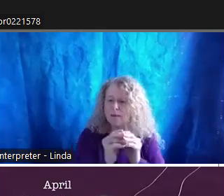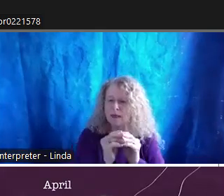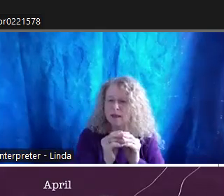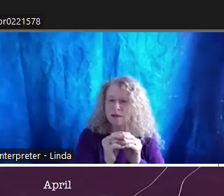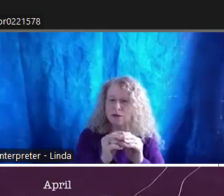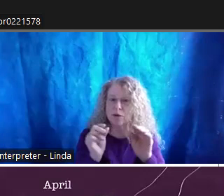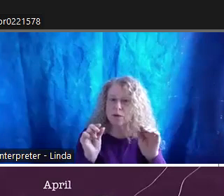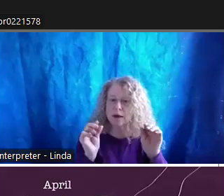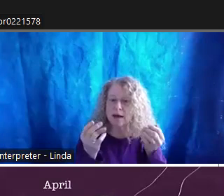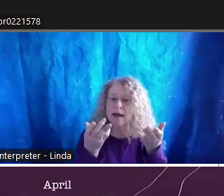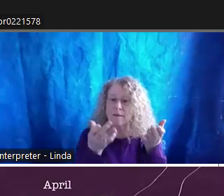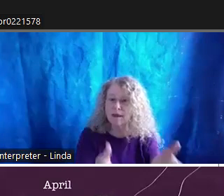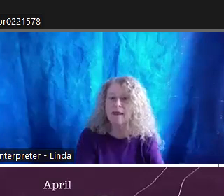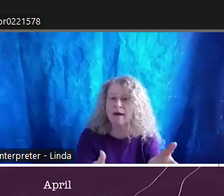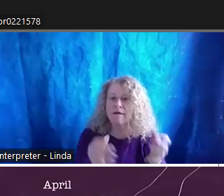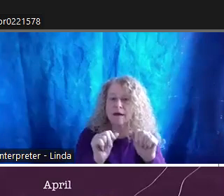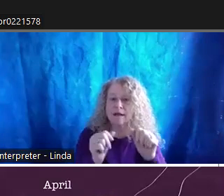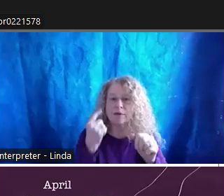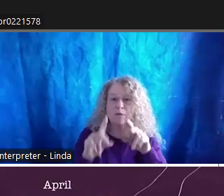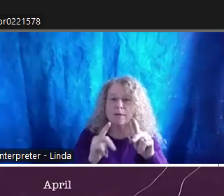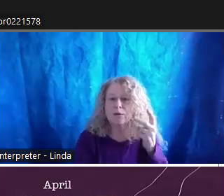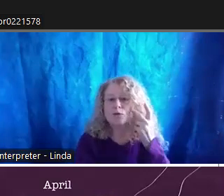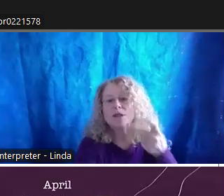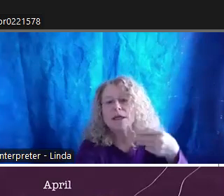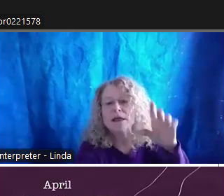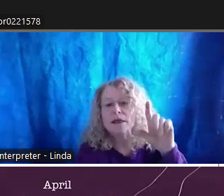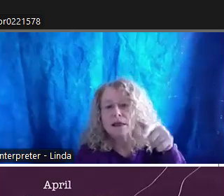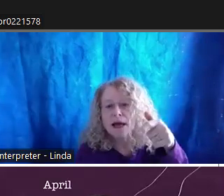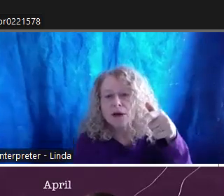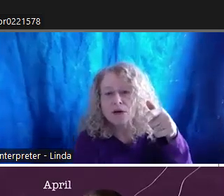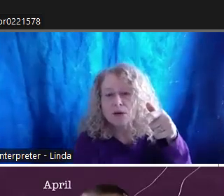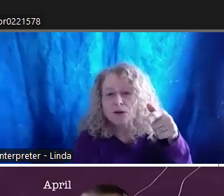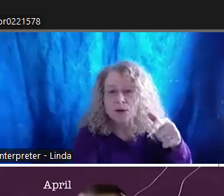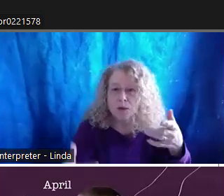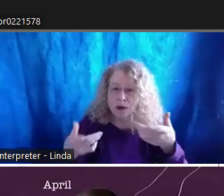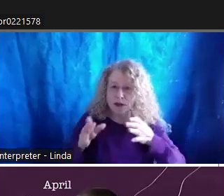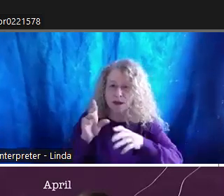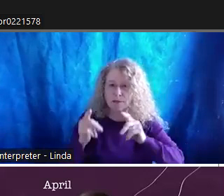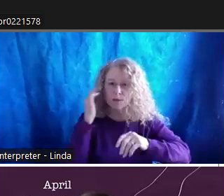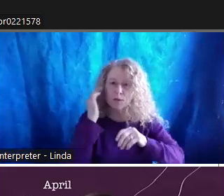FOR FOLKS TO WATCH AFTER THE FACT. LIKE TO LET EVERYBODY KNOW THAT SO YOU ARE AWARE THE